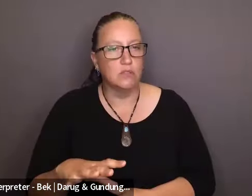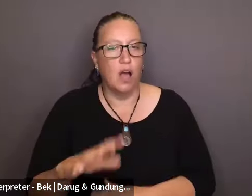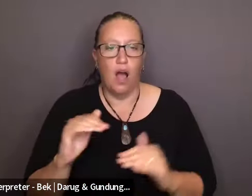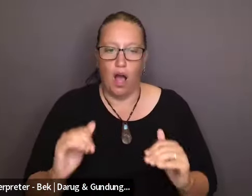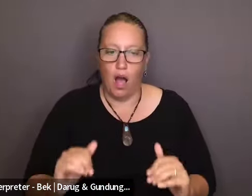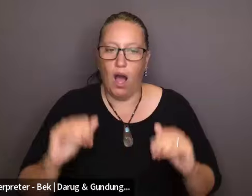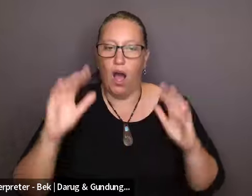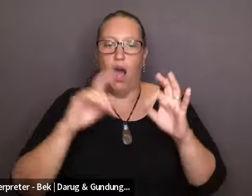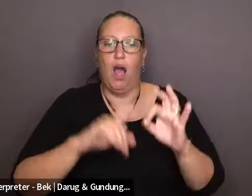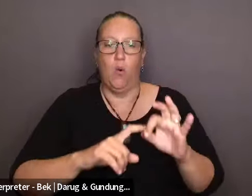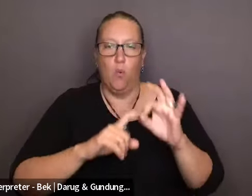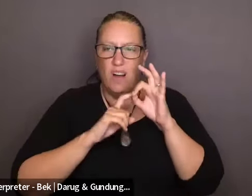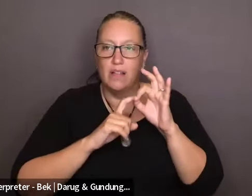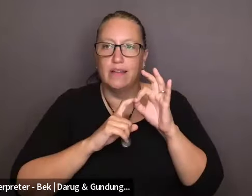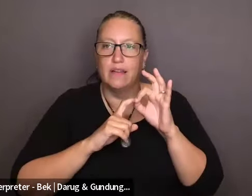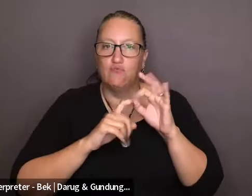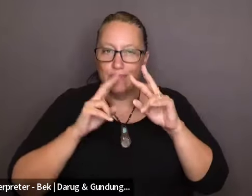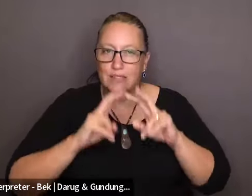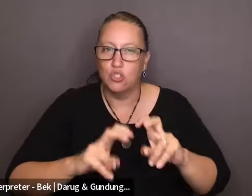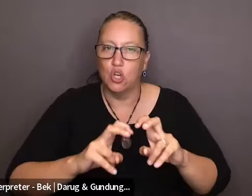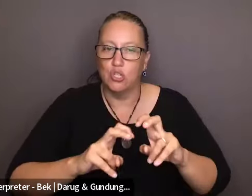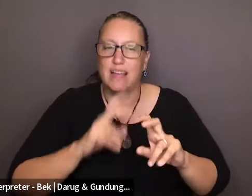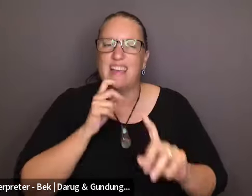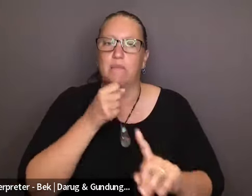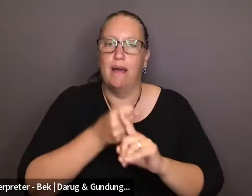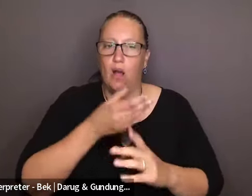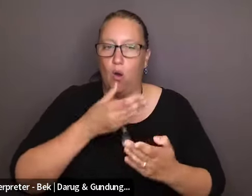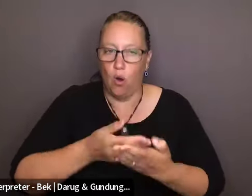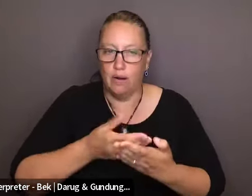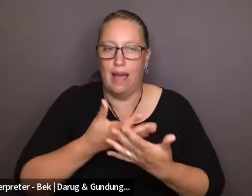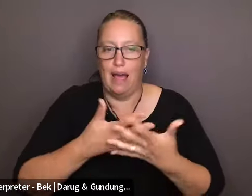does, and the strategic agenda is to advance high